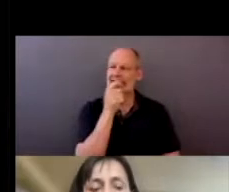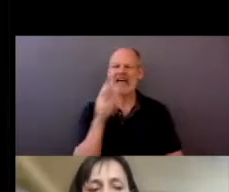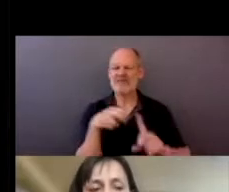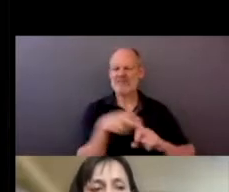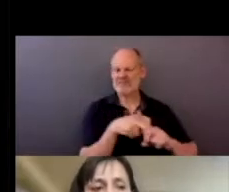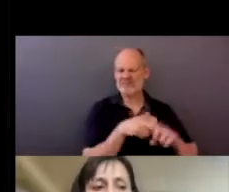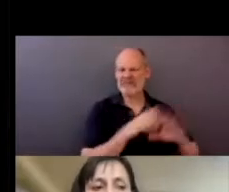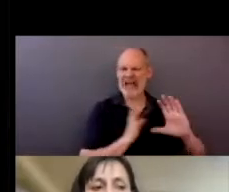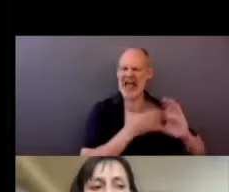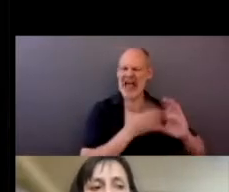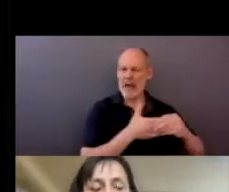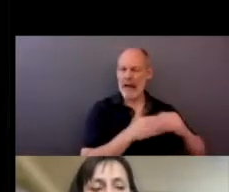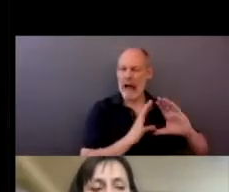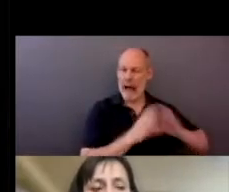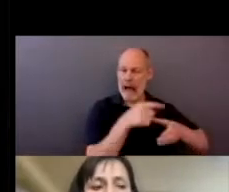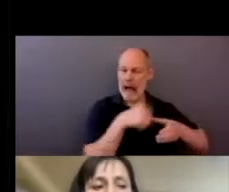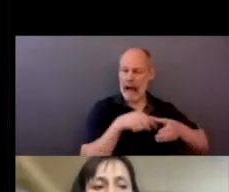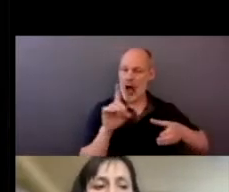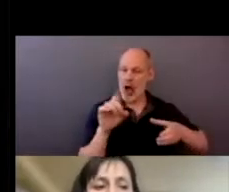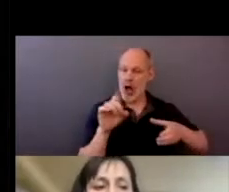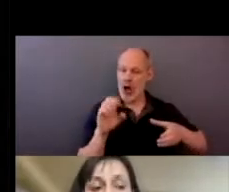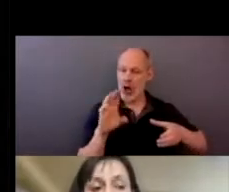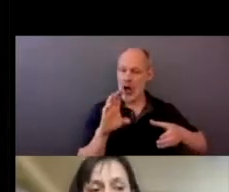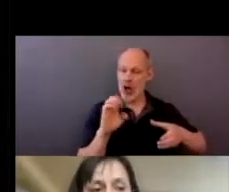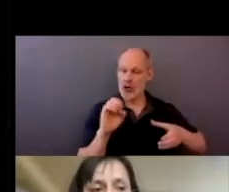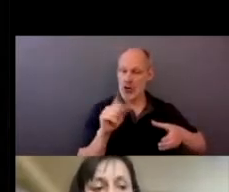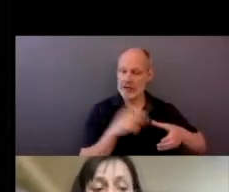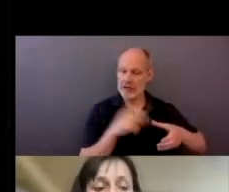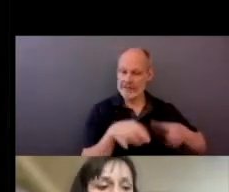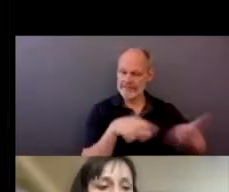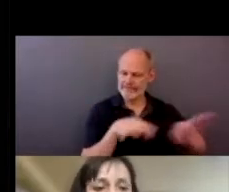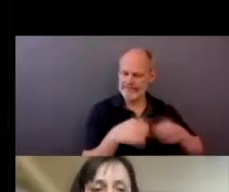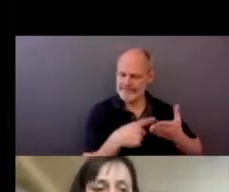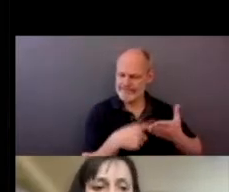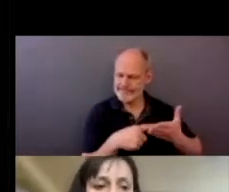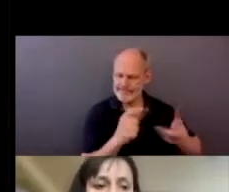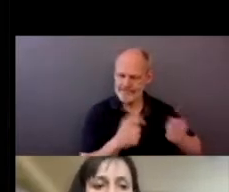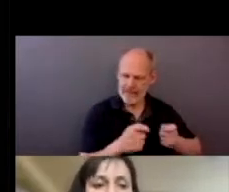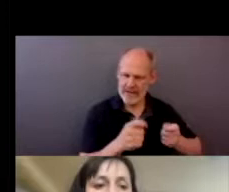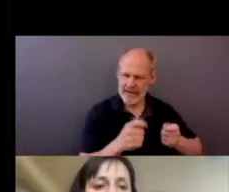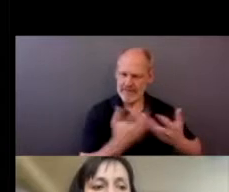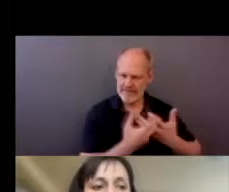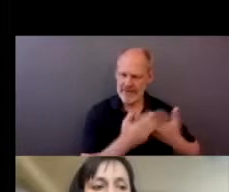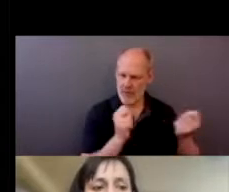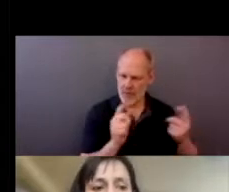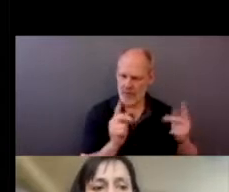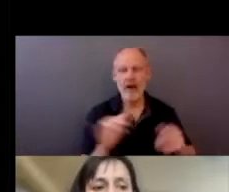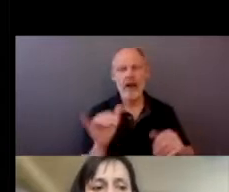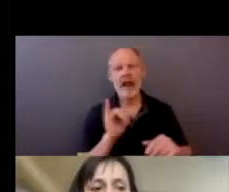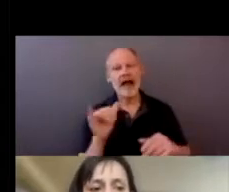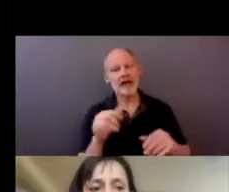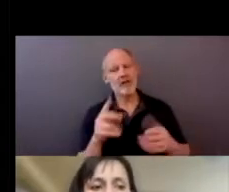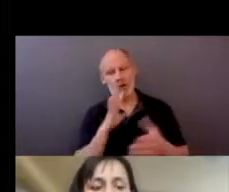strategies from the speak imagery development such as discussing the size of work of art and using